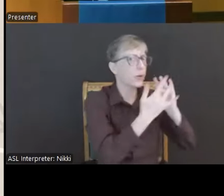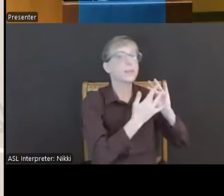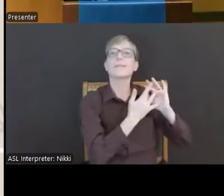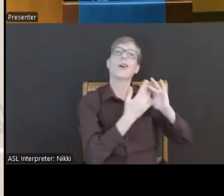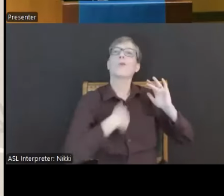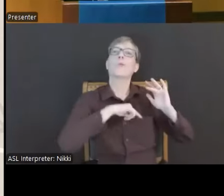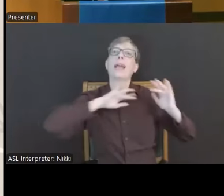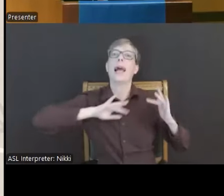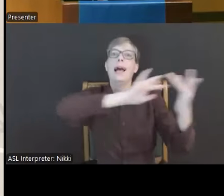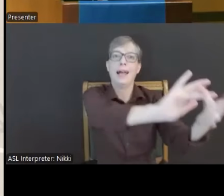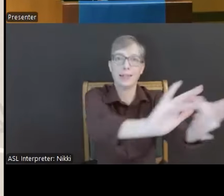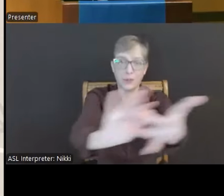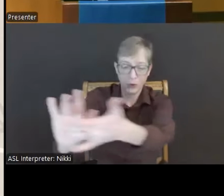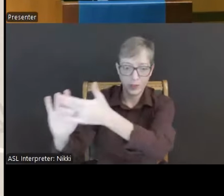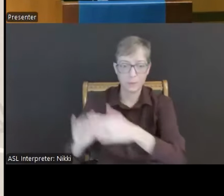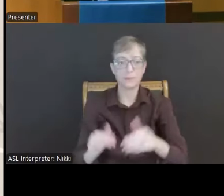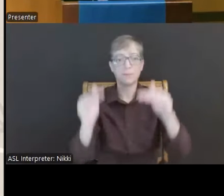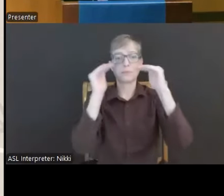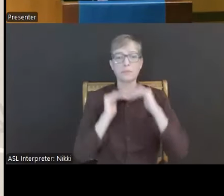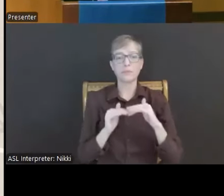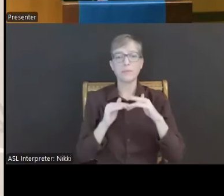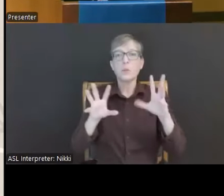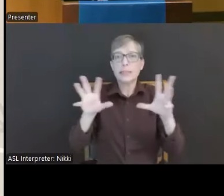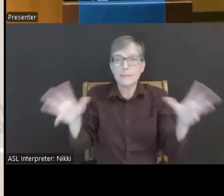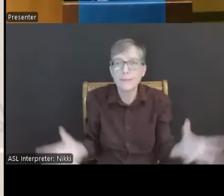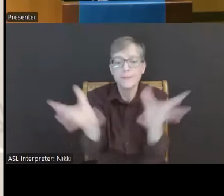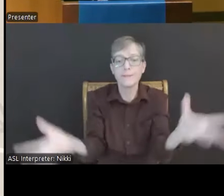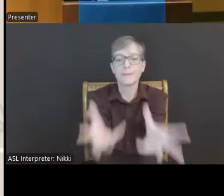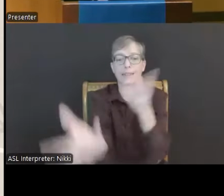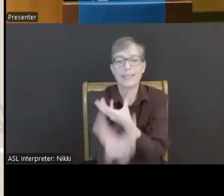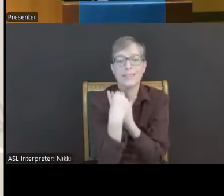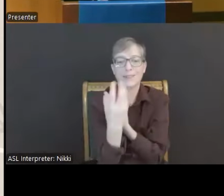within our services and the community and you're going to see great examples of all of these